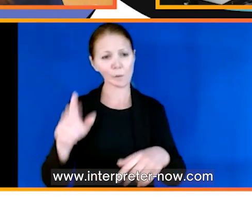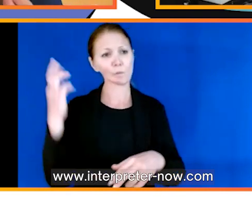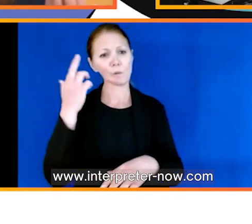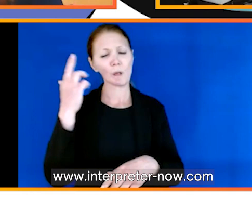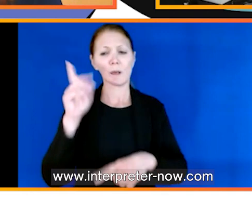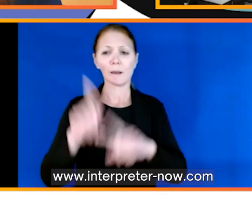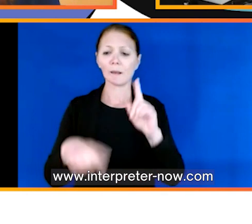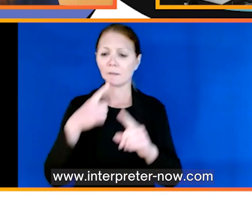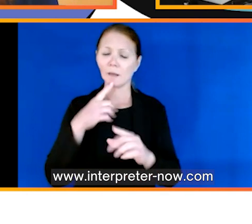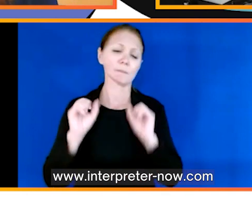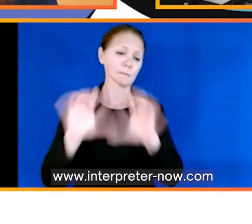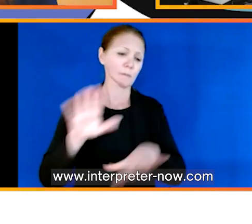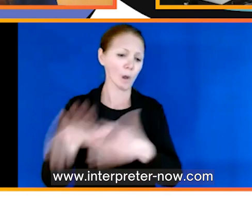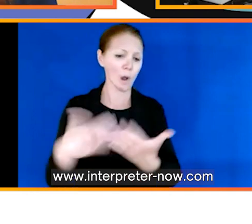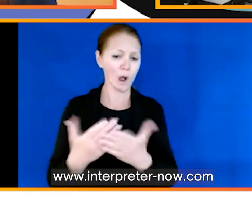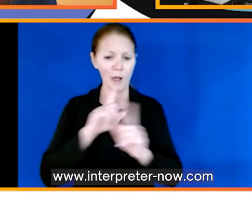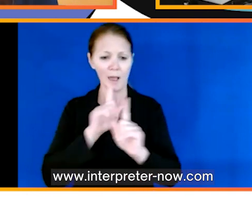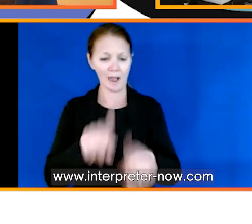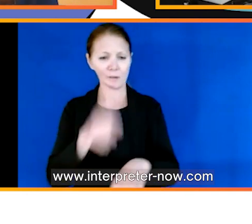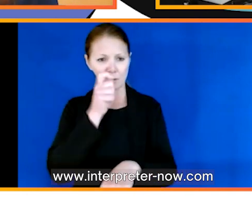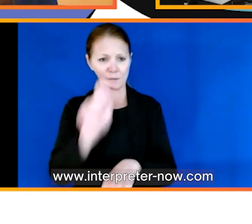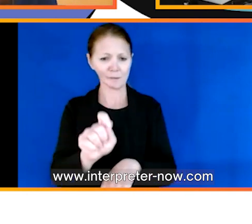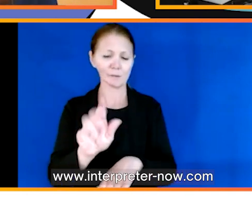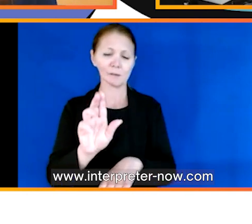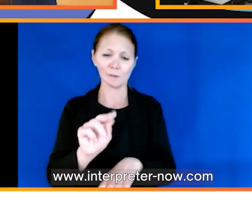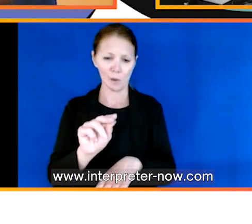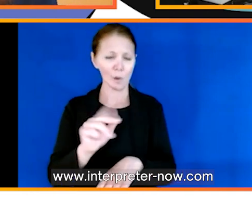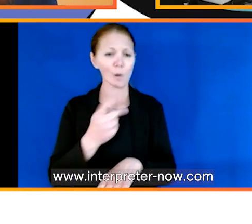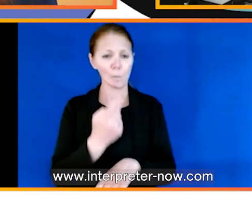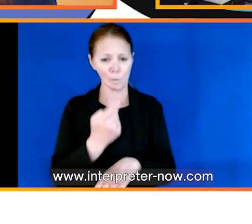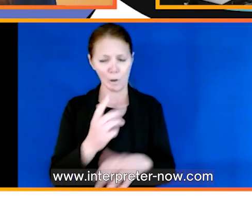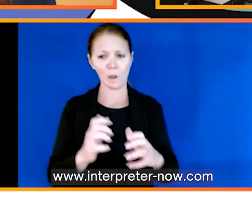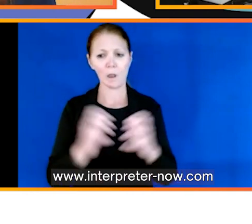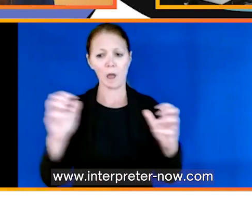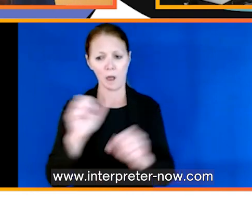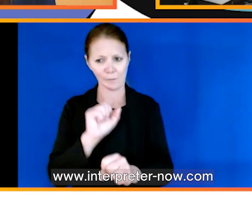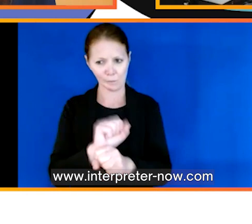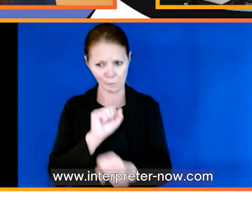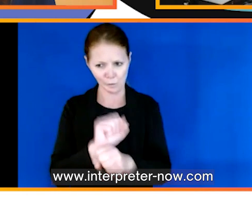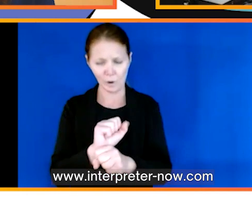Where are all the issues within the ecosystem, and then where could we pull the levers to create change?